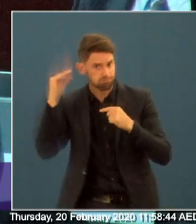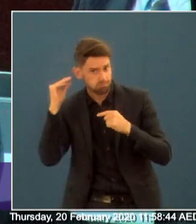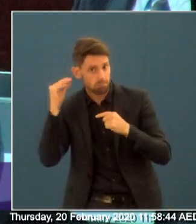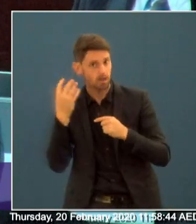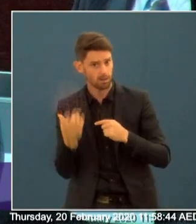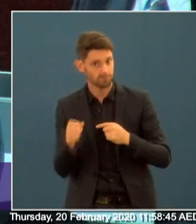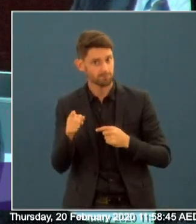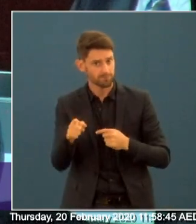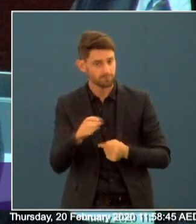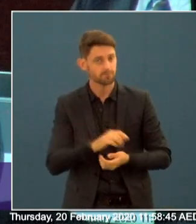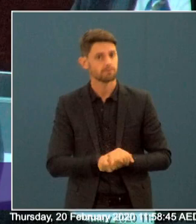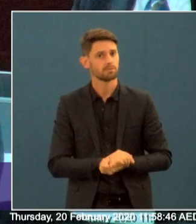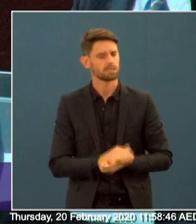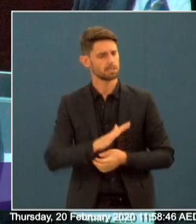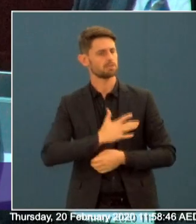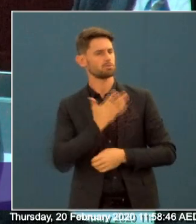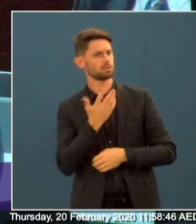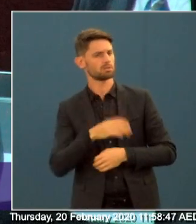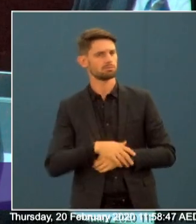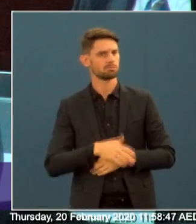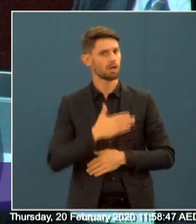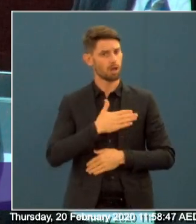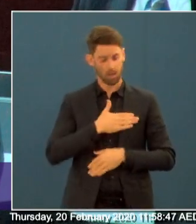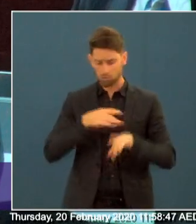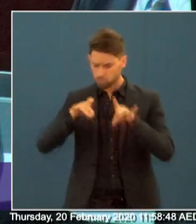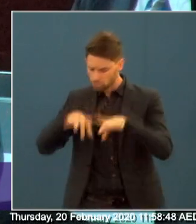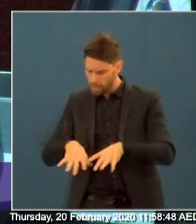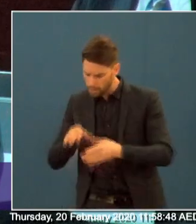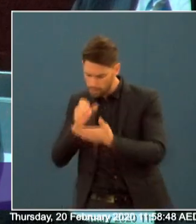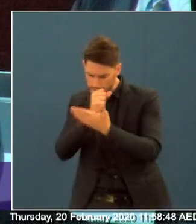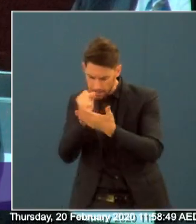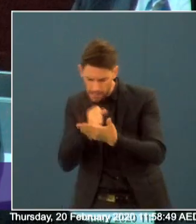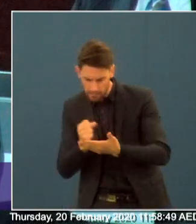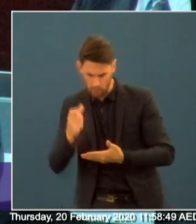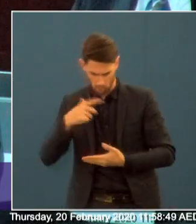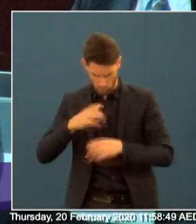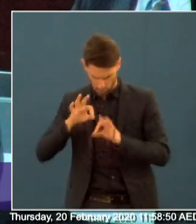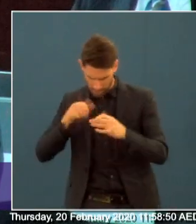So, in terms of the Australian data, again, why is it that we're lacking this data